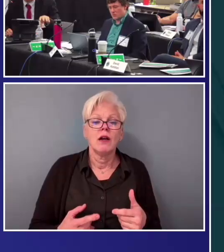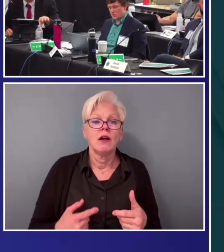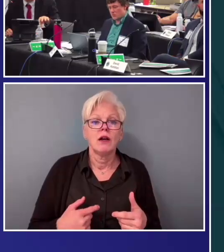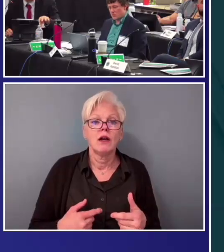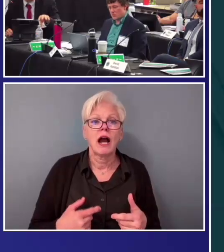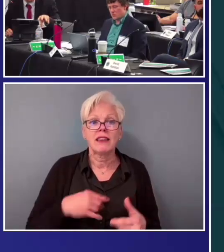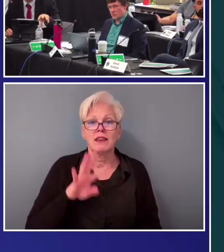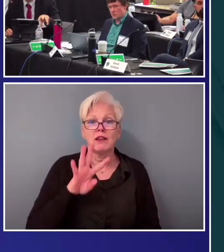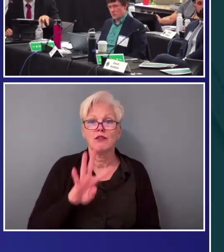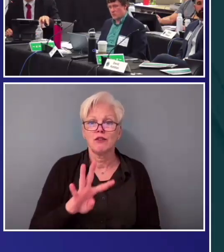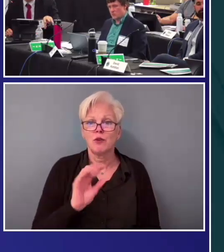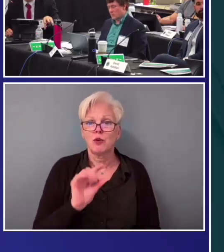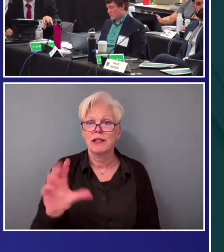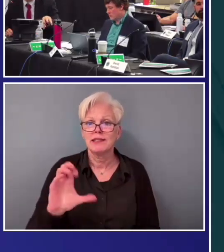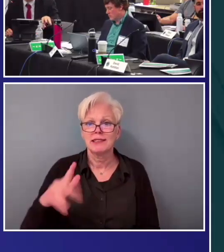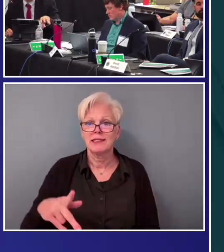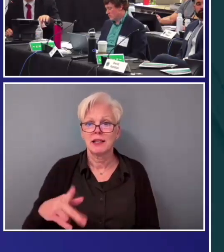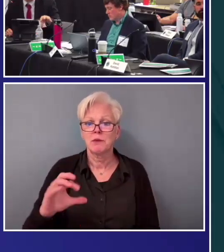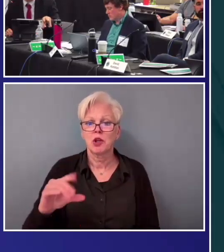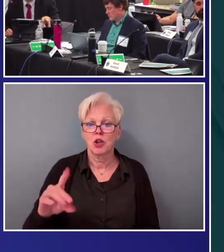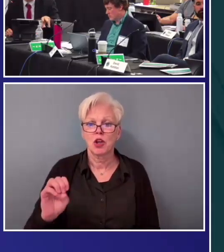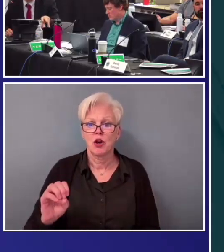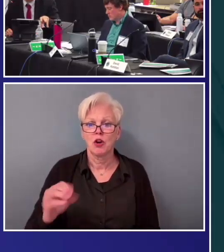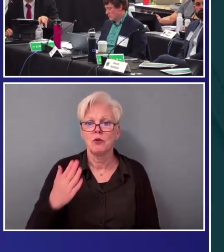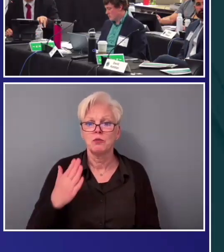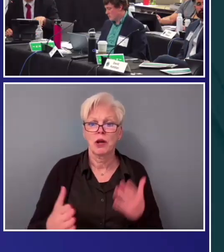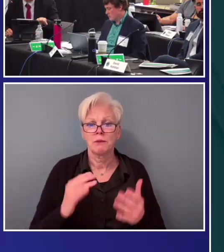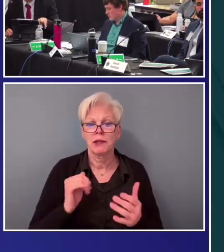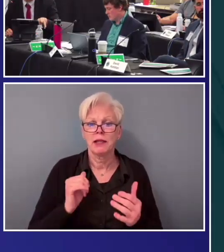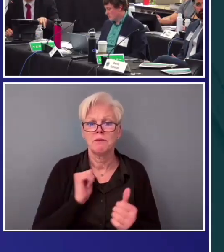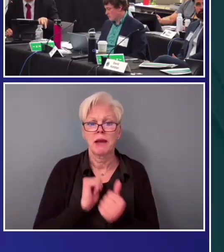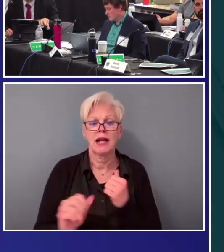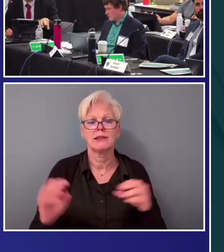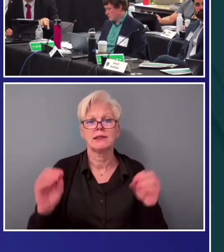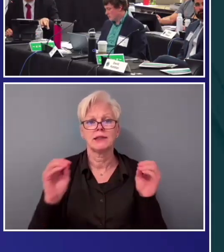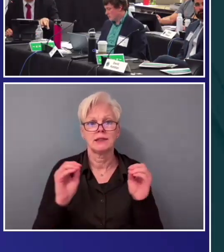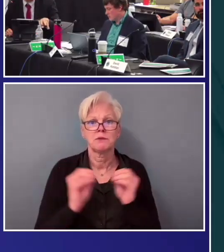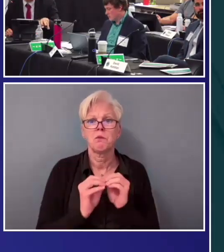CIP code probably passes many more programs in the six-digit CIP code might.